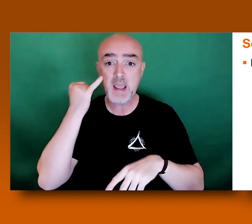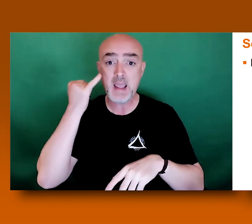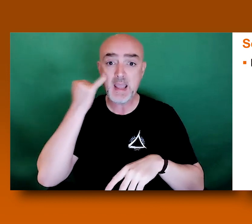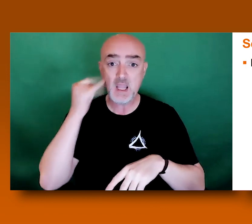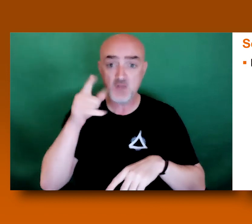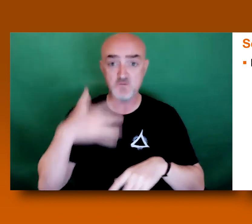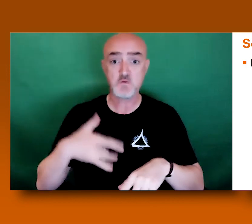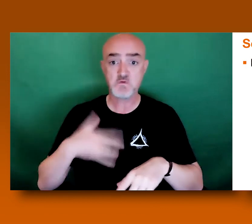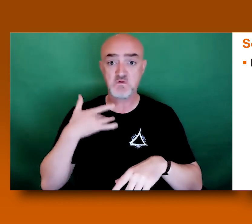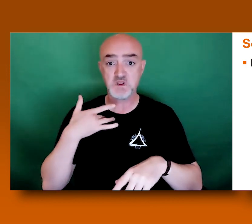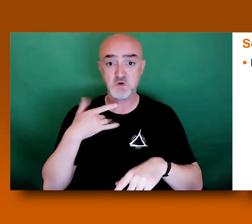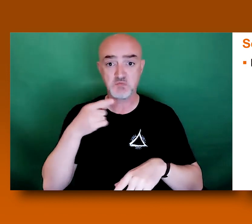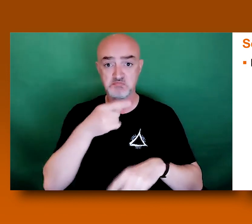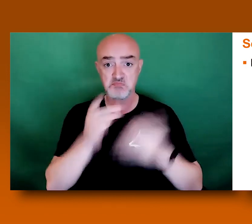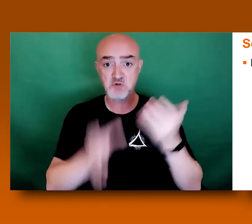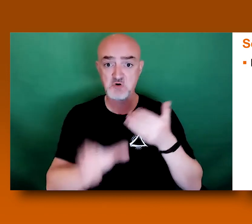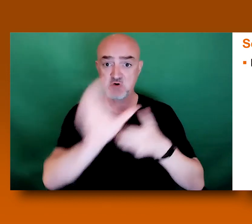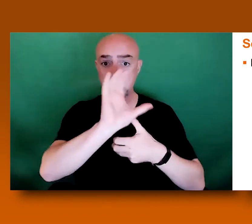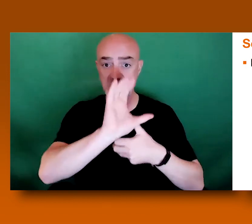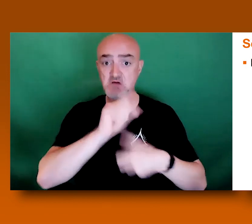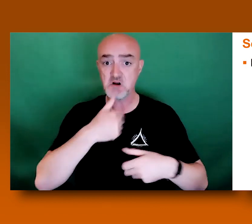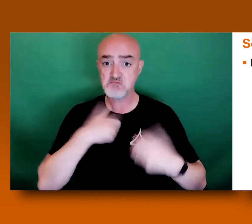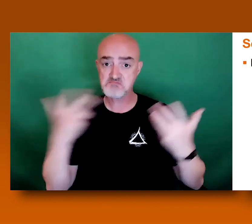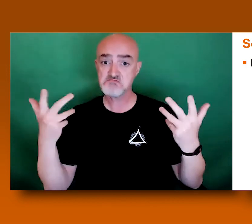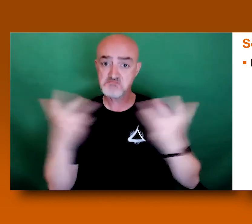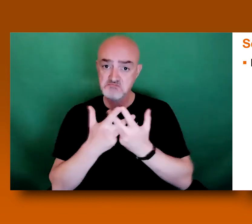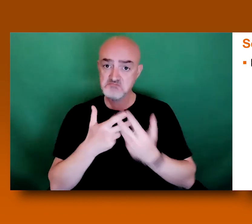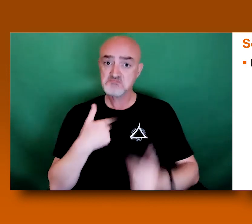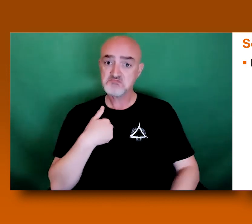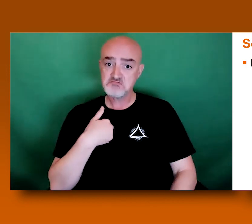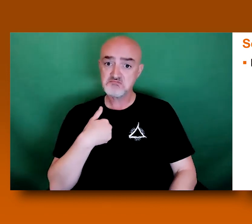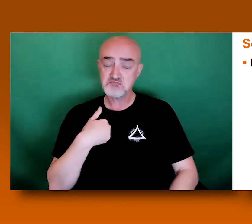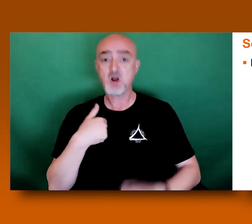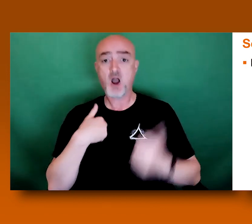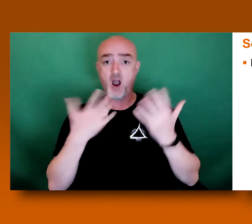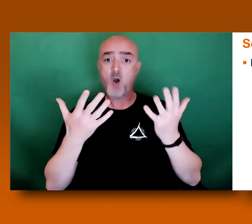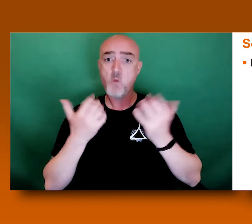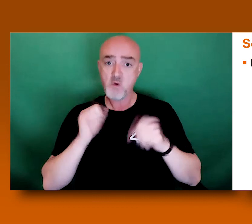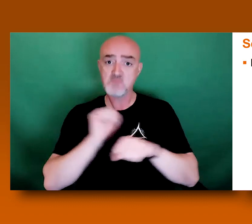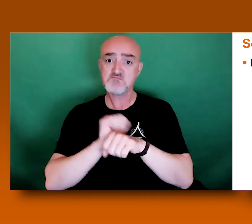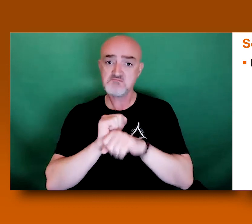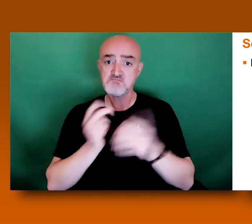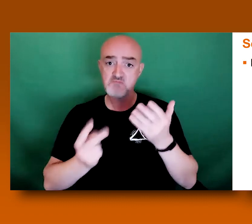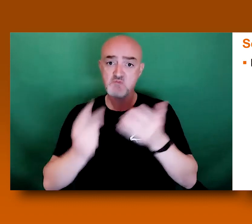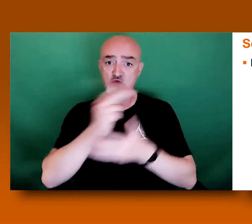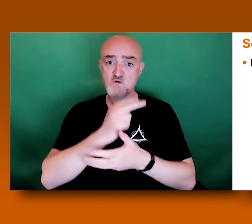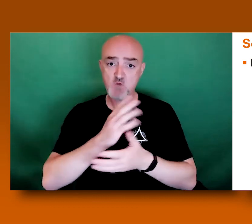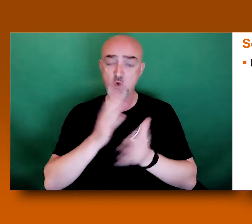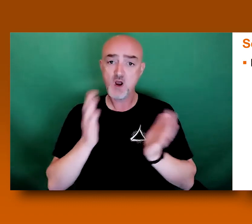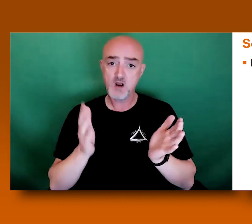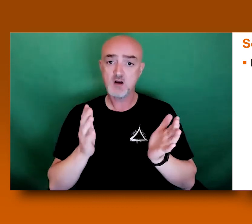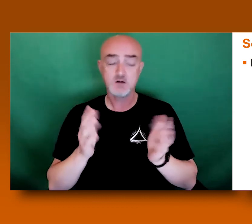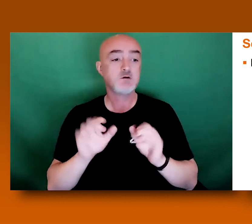So, if you read this list of criterion and feel as though you would be an adequate addition to the reviewing committee,